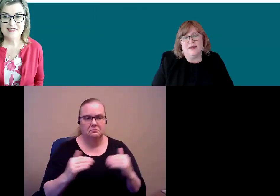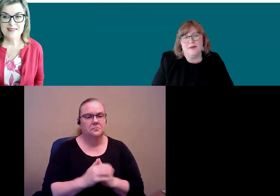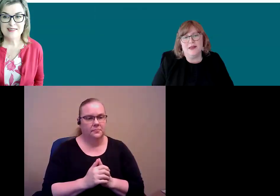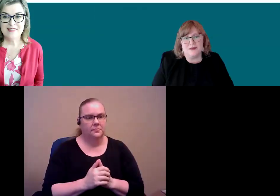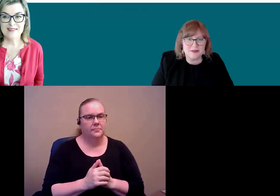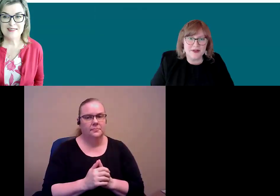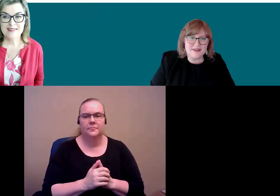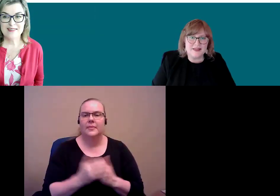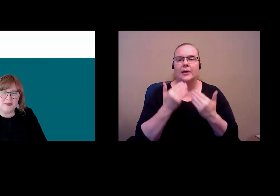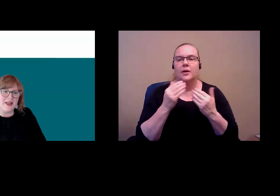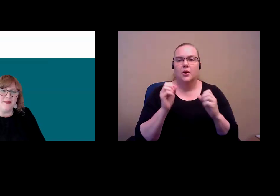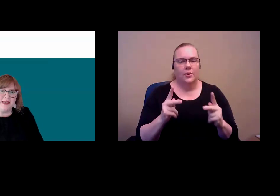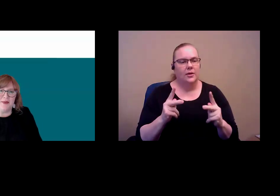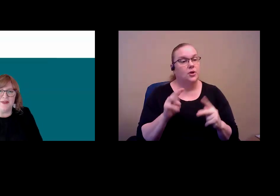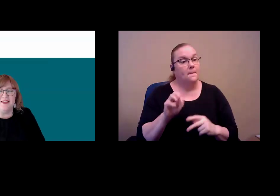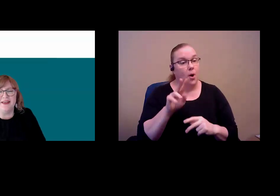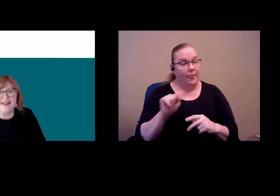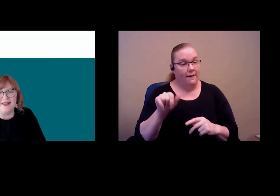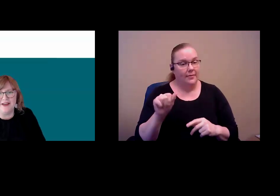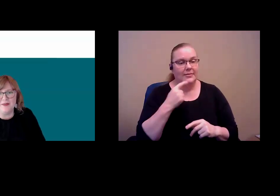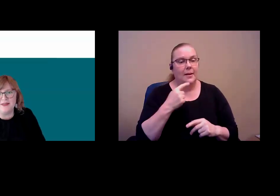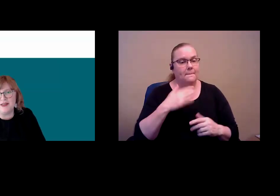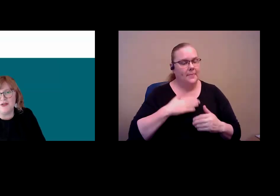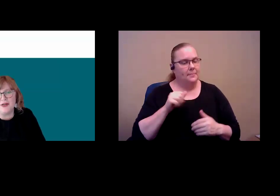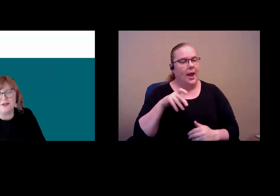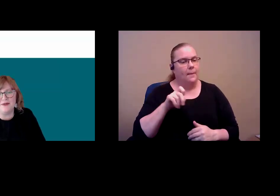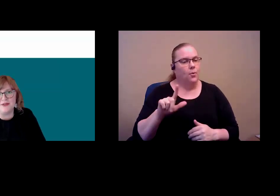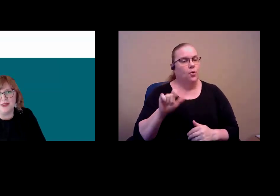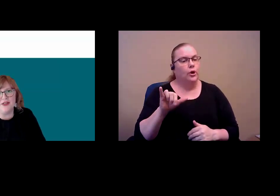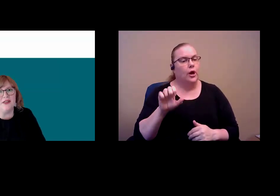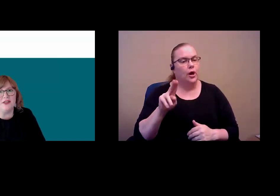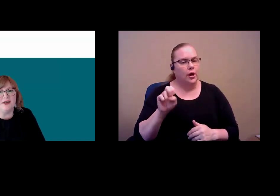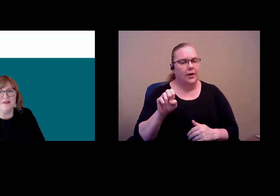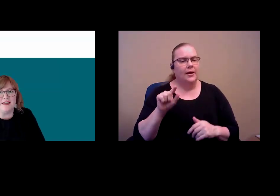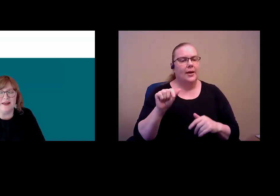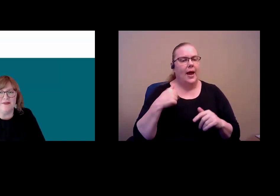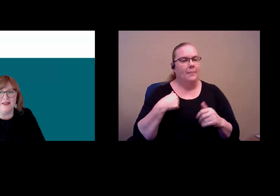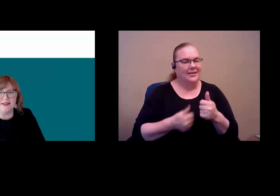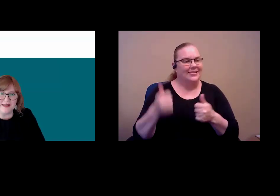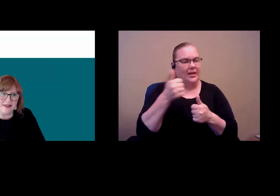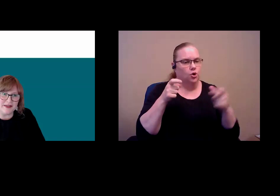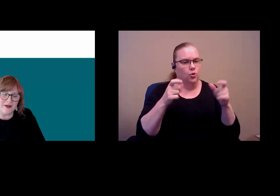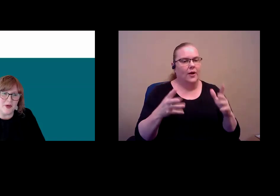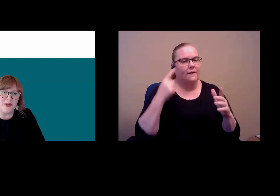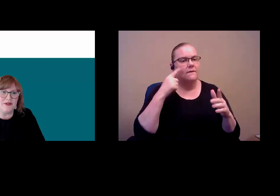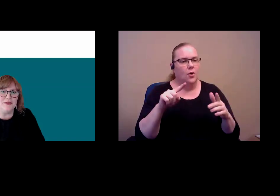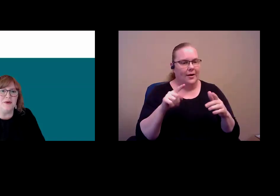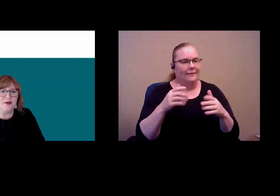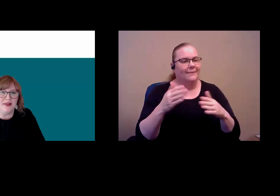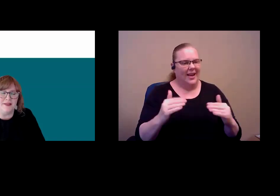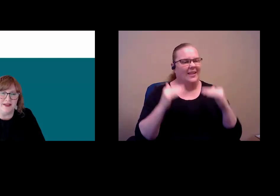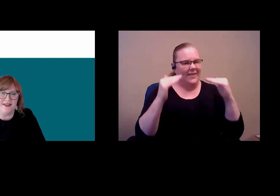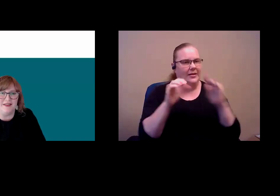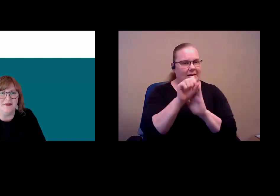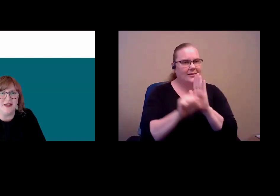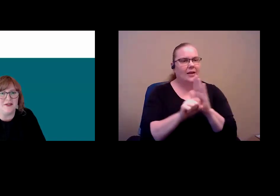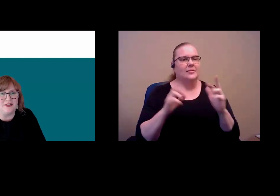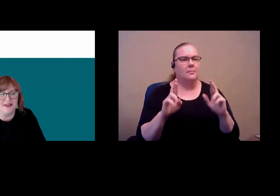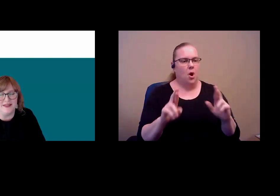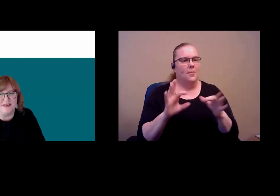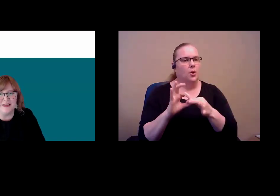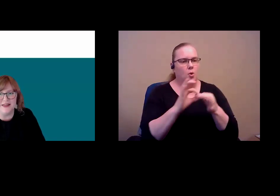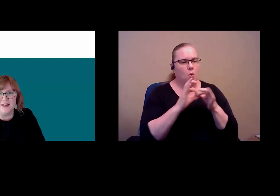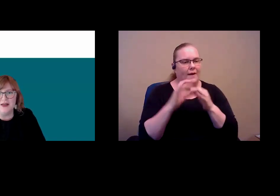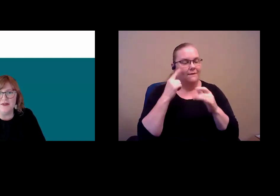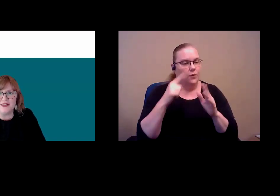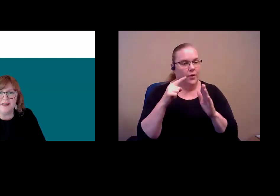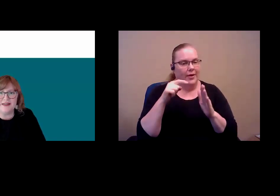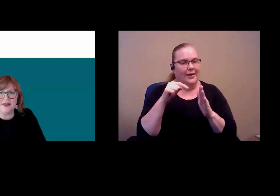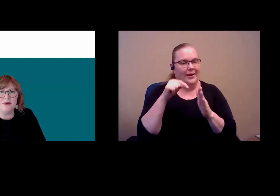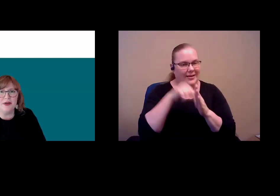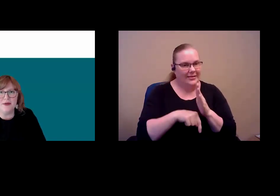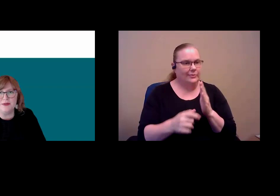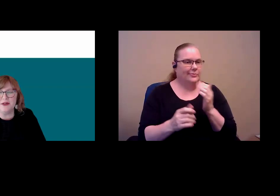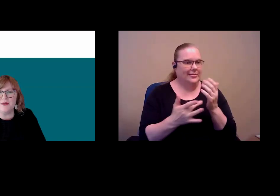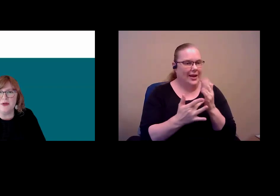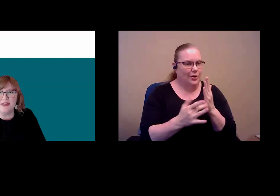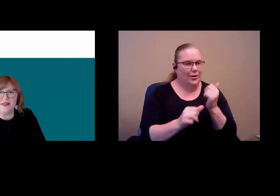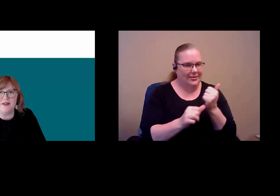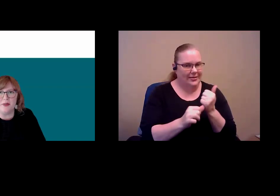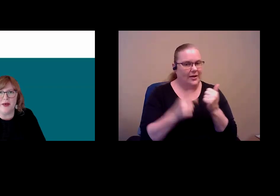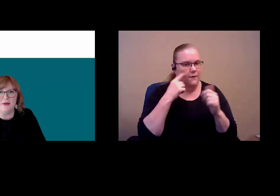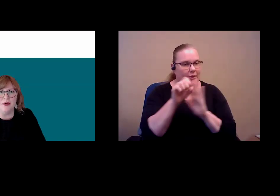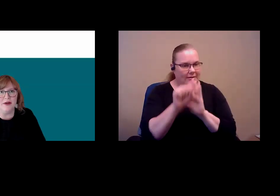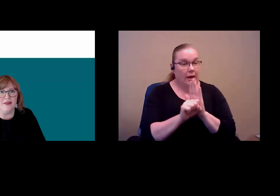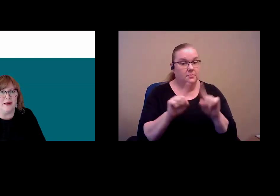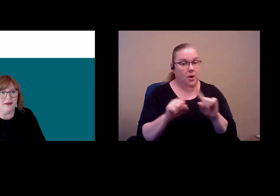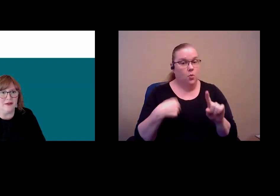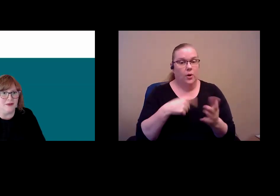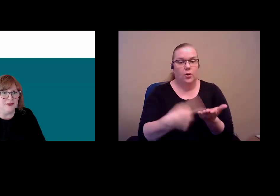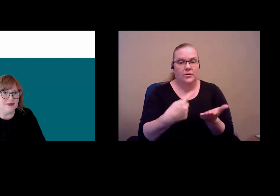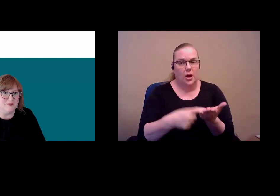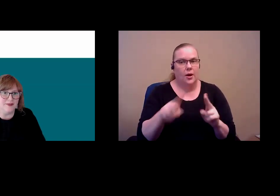Thanks. So as Martha said, my name is April Young, and I am the senior director of strategic initiatives at ADvancing States. And I'm helping to coordinate the intensive technical assistance for states, and we'll go into a little bit more detail about what all that includes.